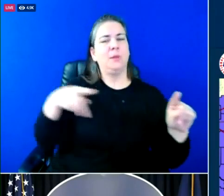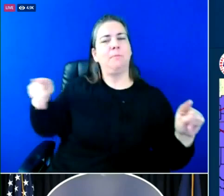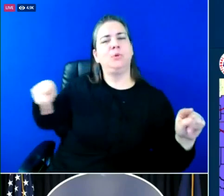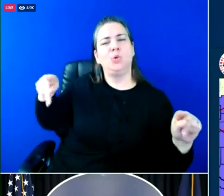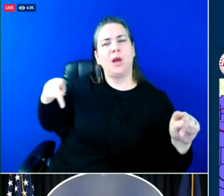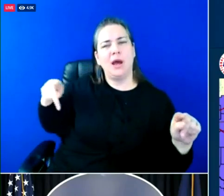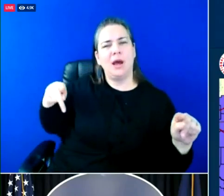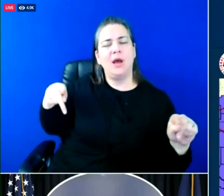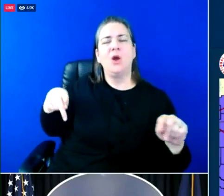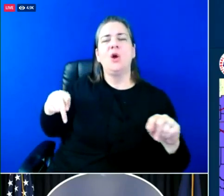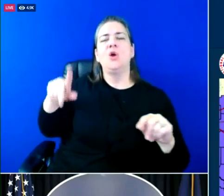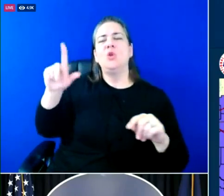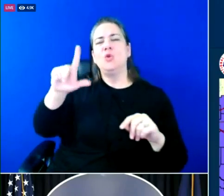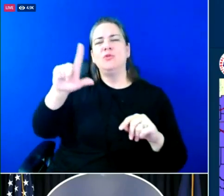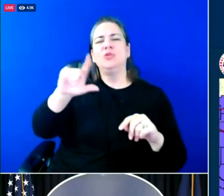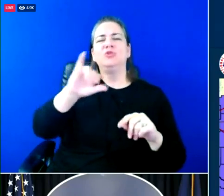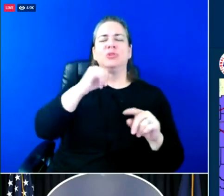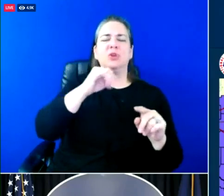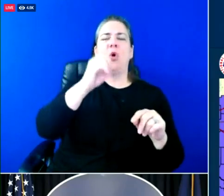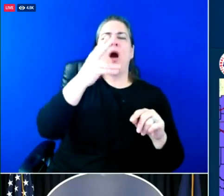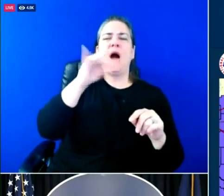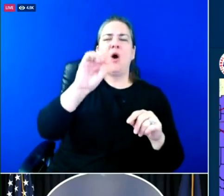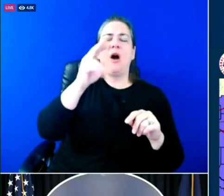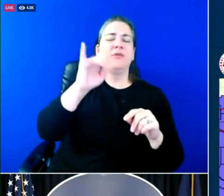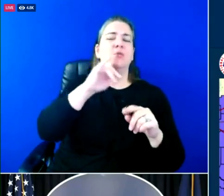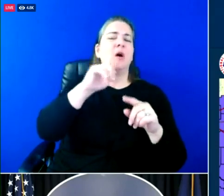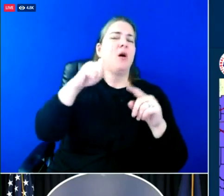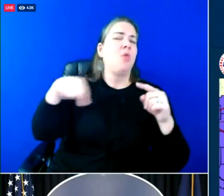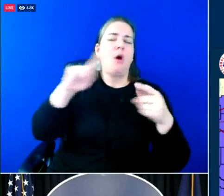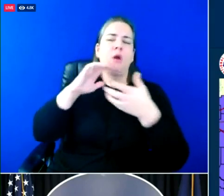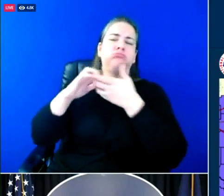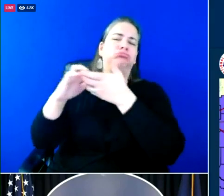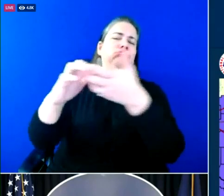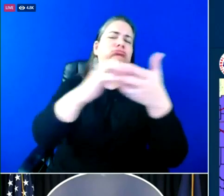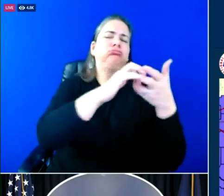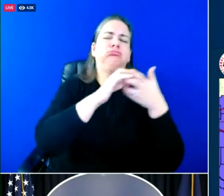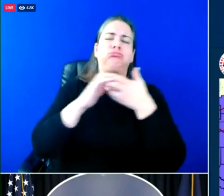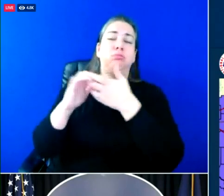Ohio offices. They all come together to keep us safe and provide, uh, the